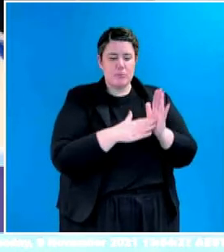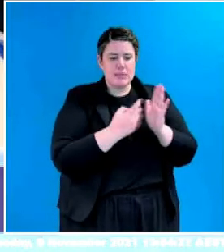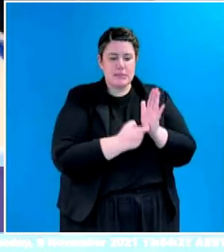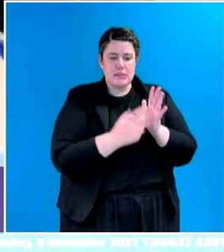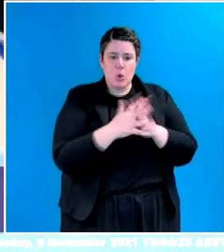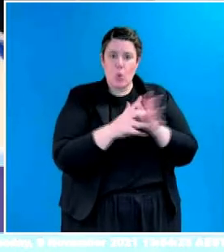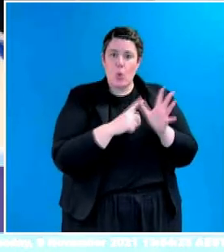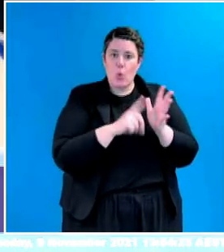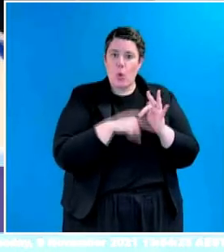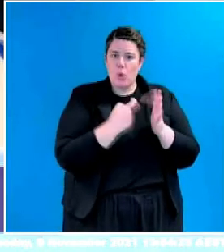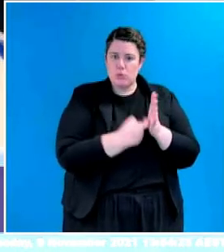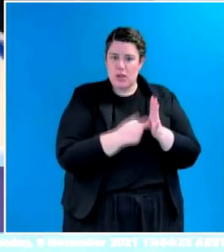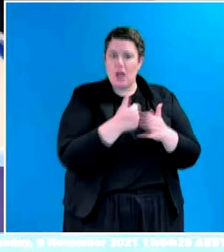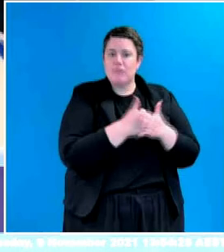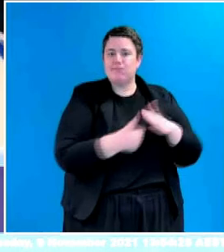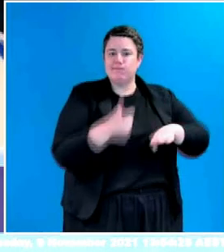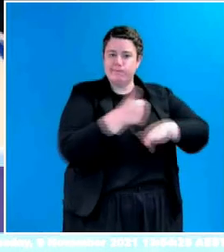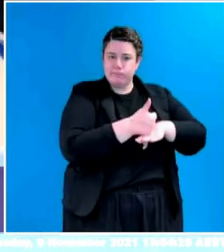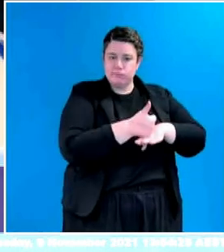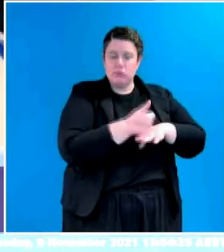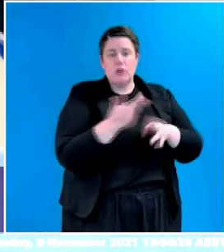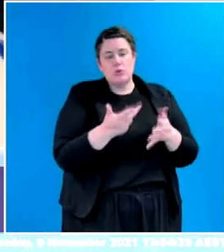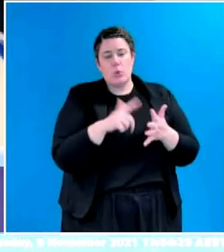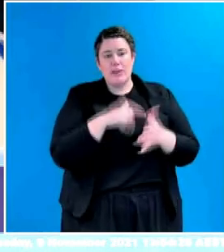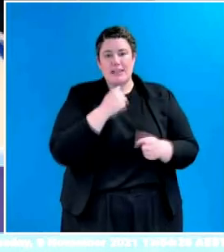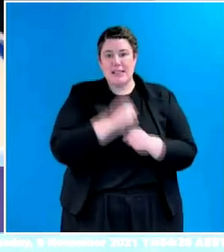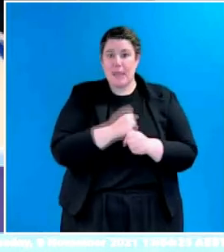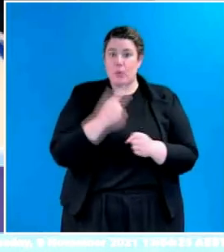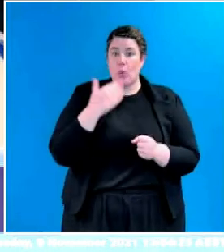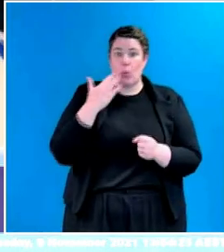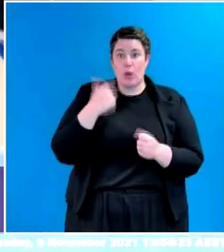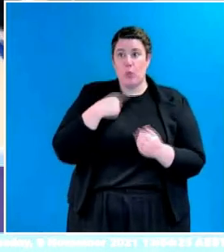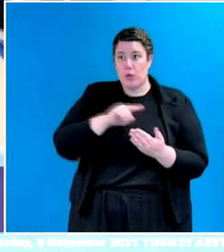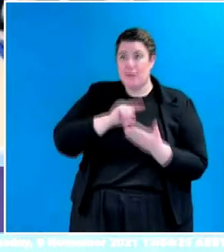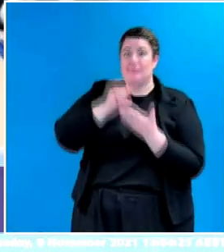For example, in relation to our appearances before treaty bodies, we may